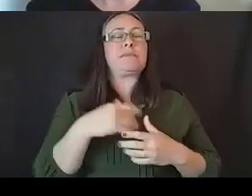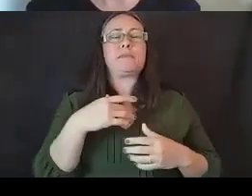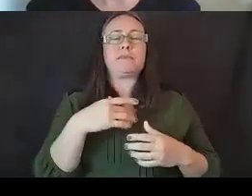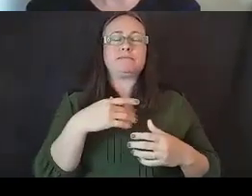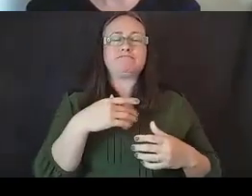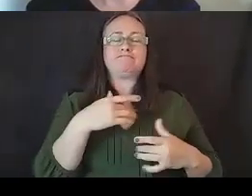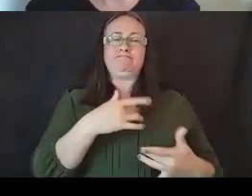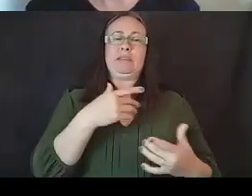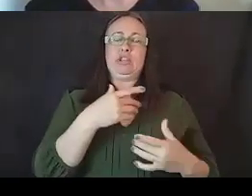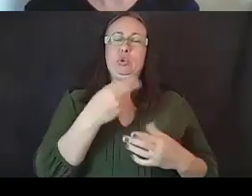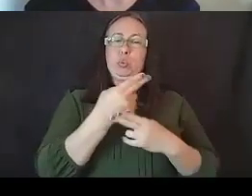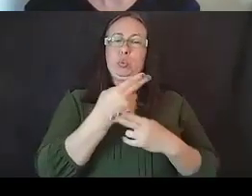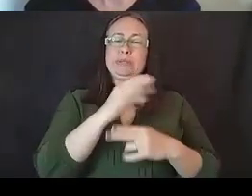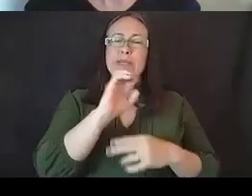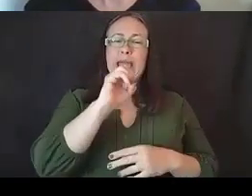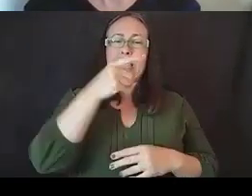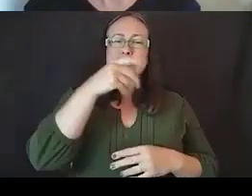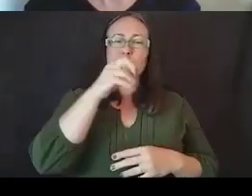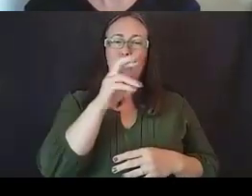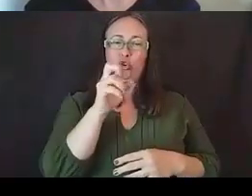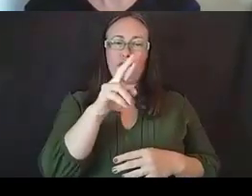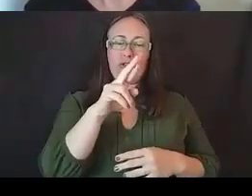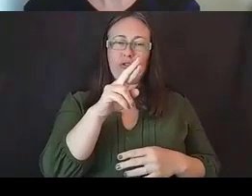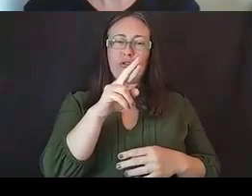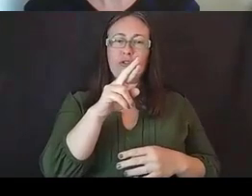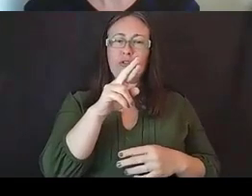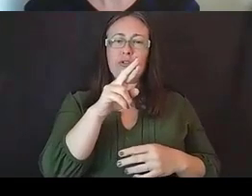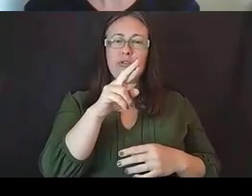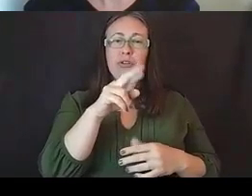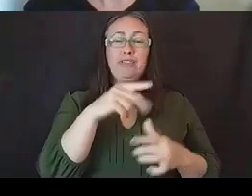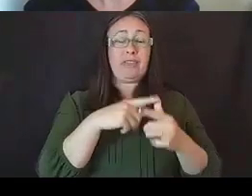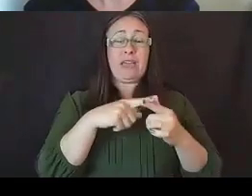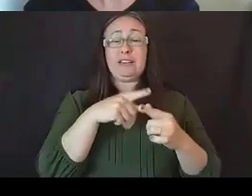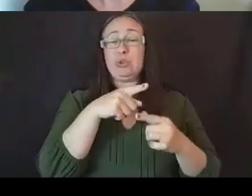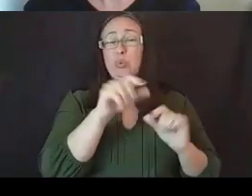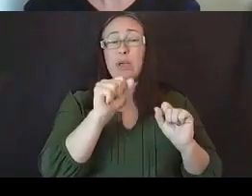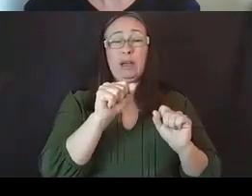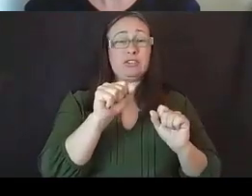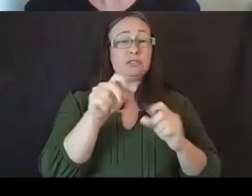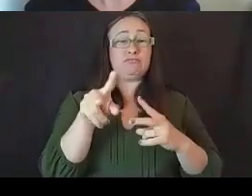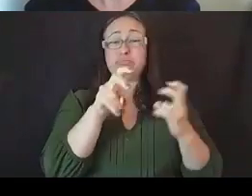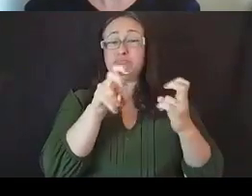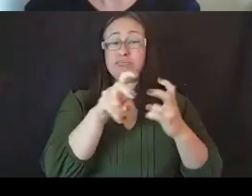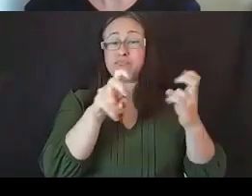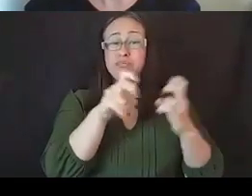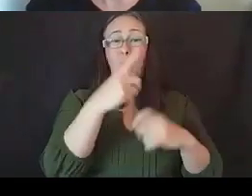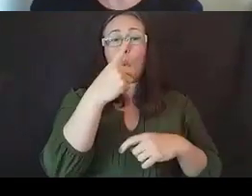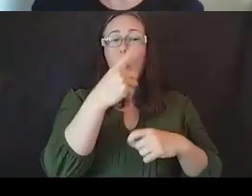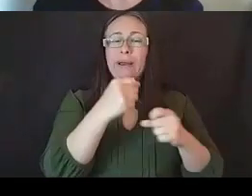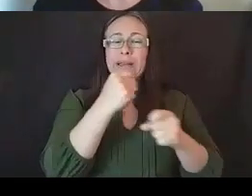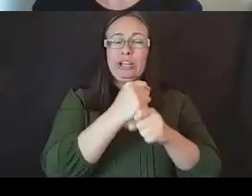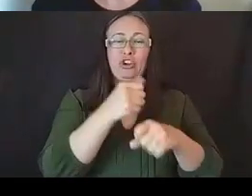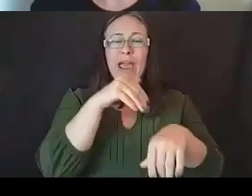because what you can do is just download one year at a time. You just click on a file,